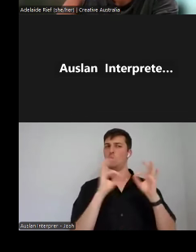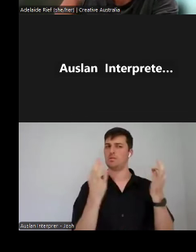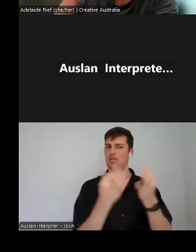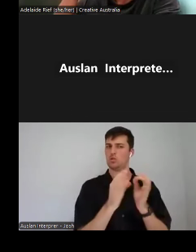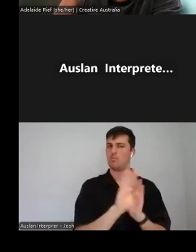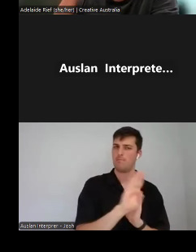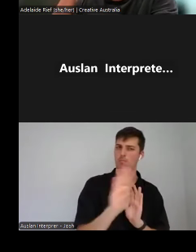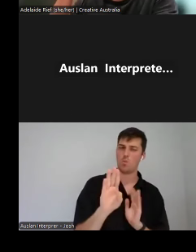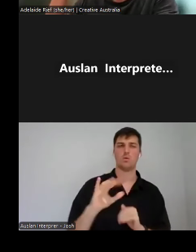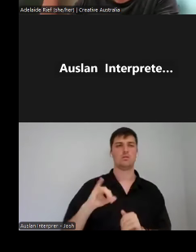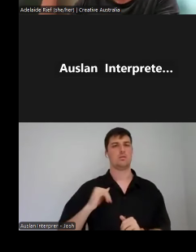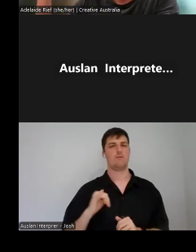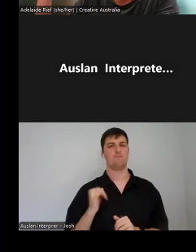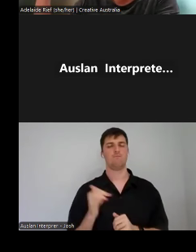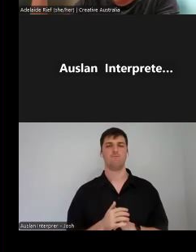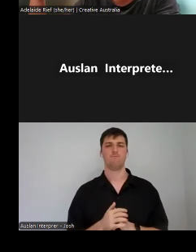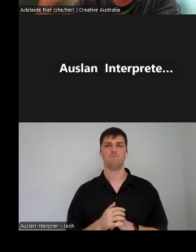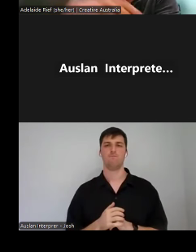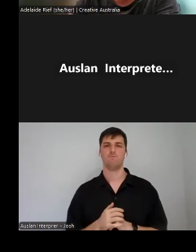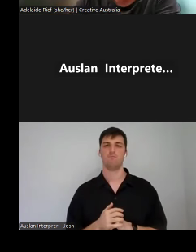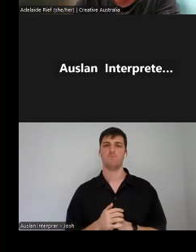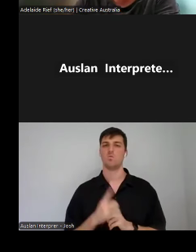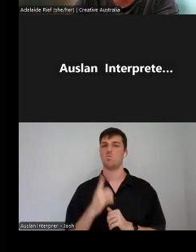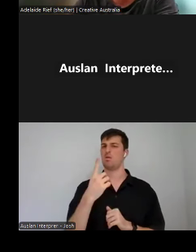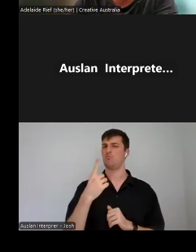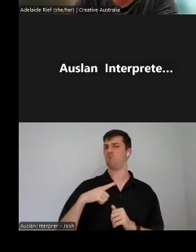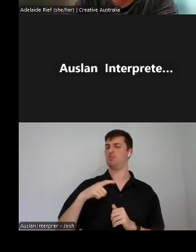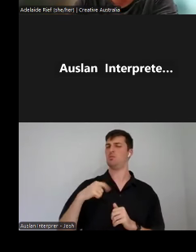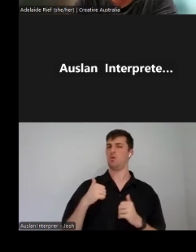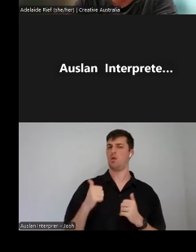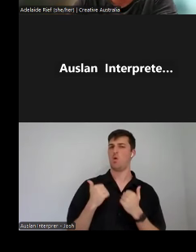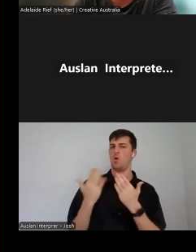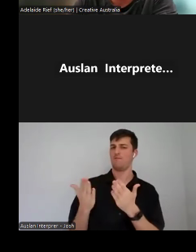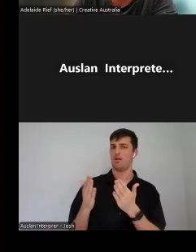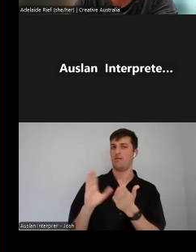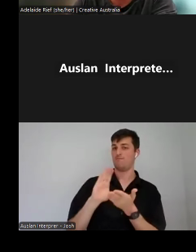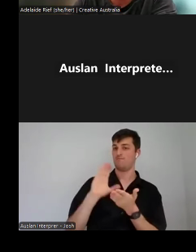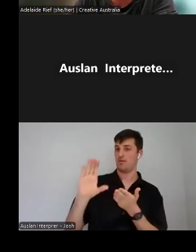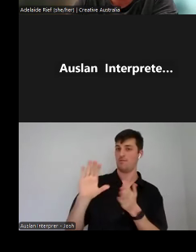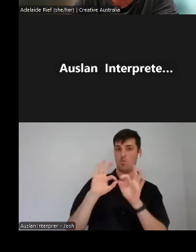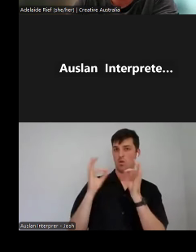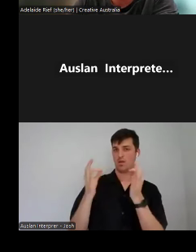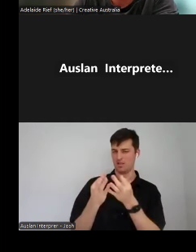of the reasons that we've offered the fund for organisations in this way is that we acknowledge